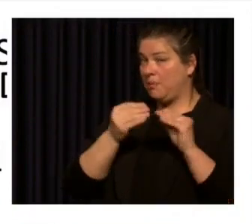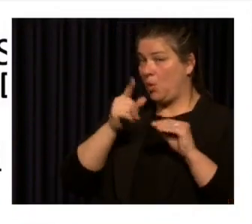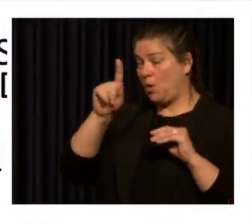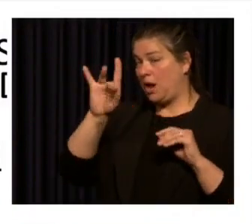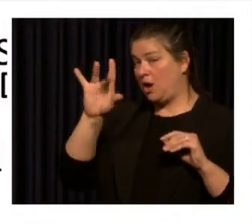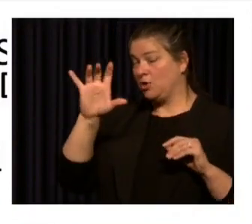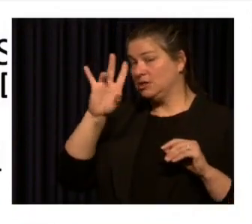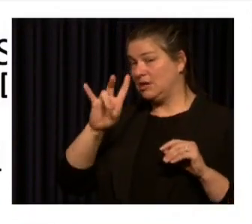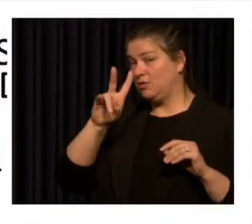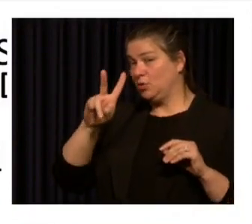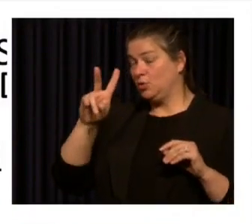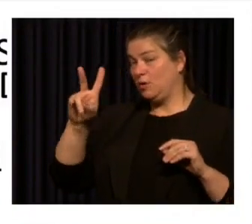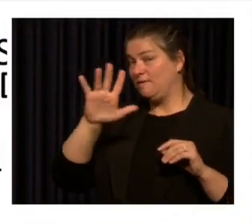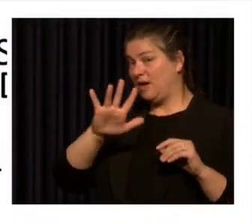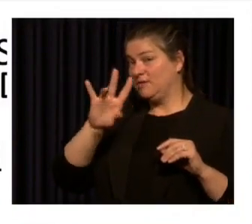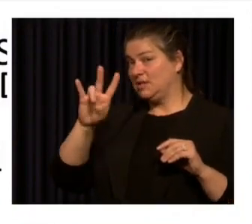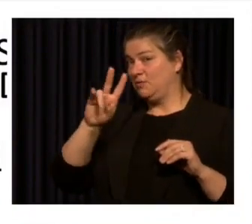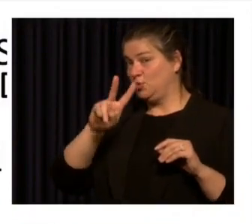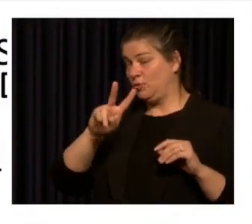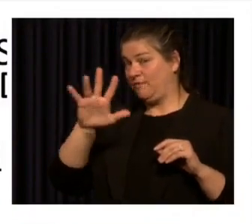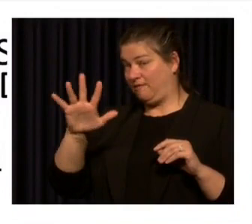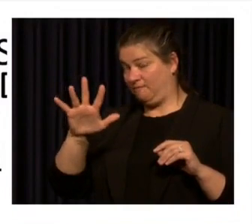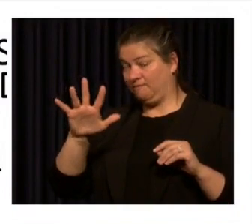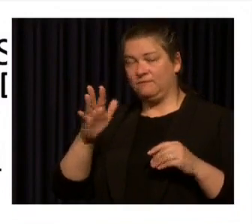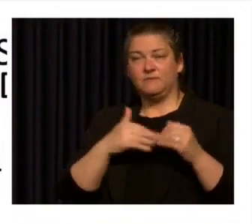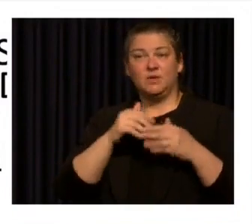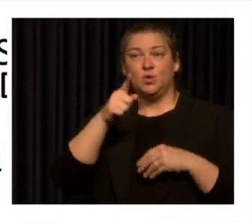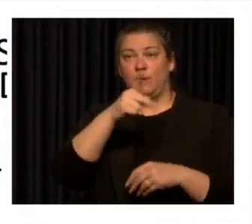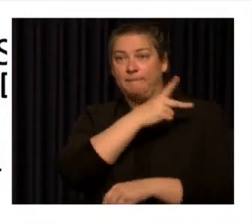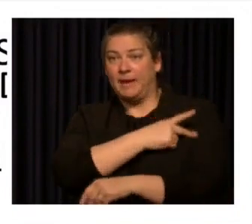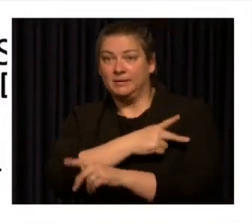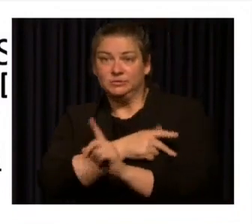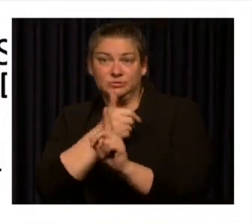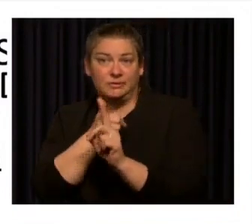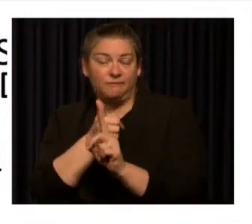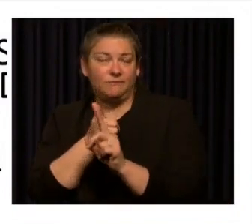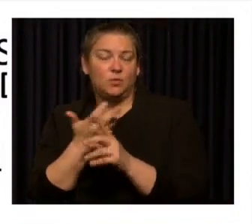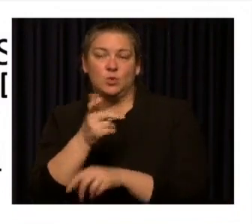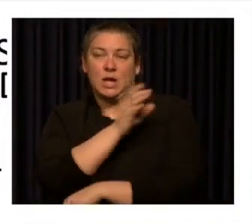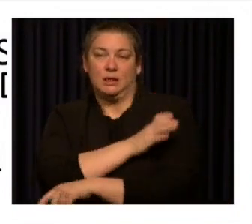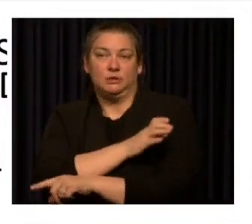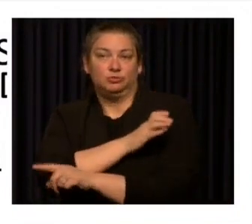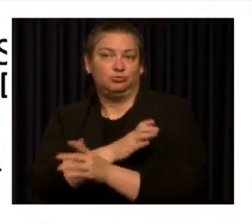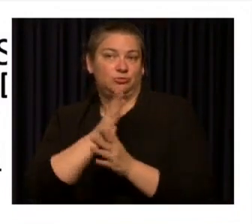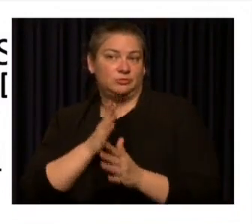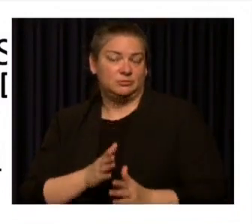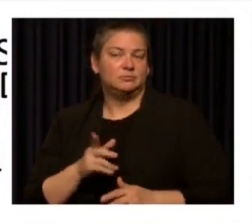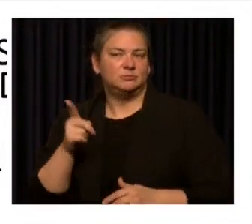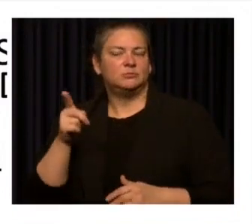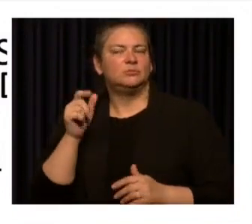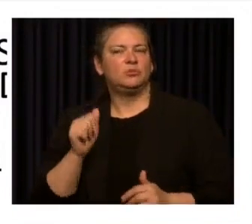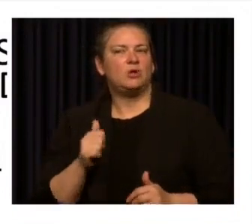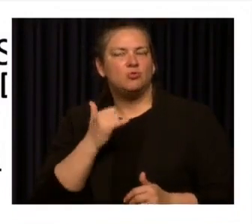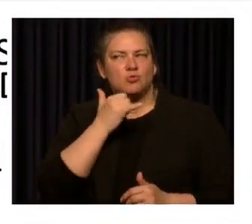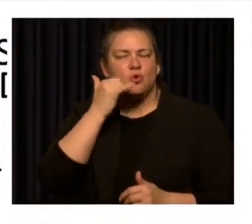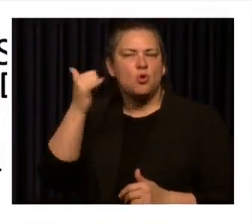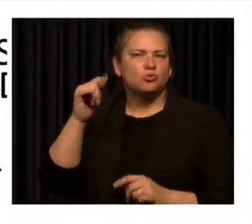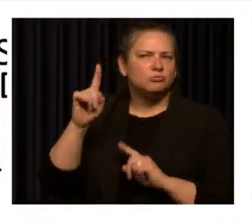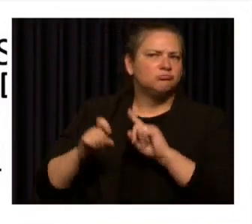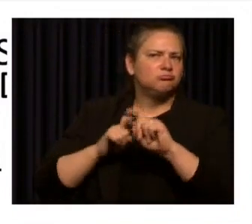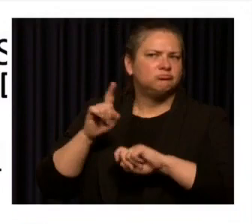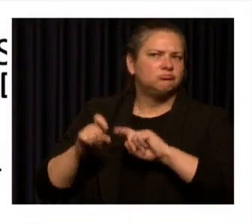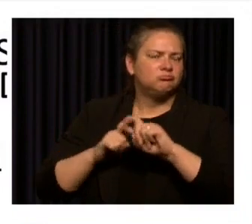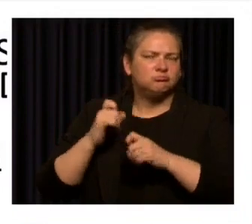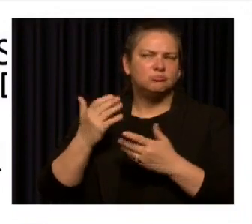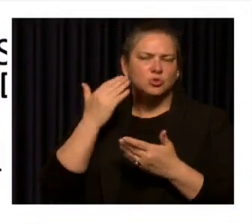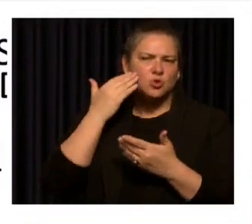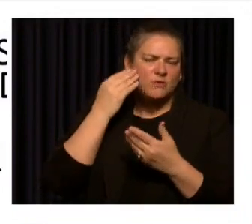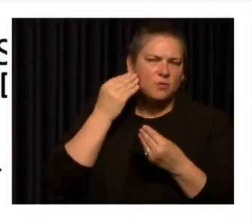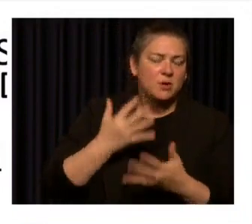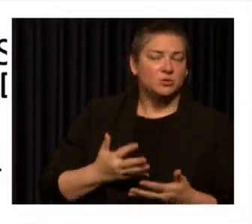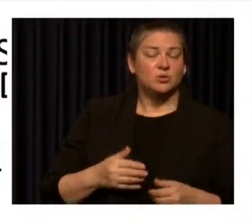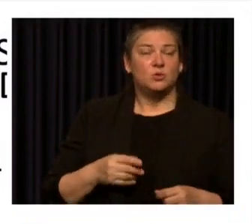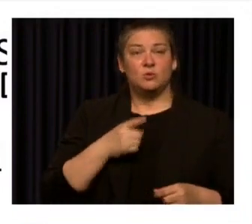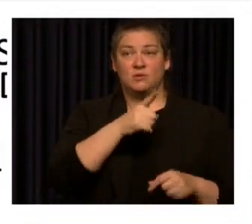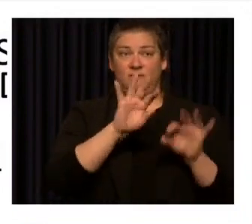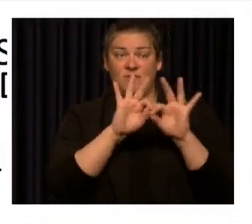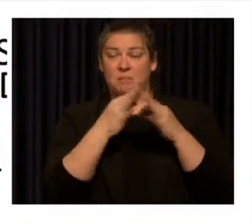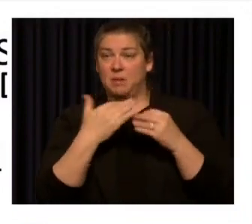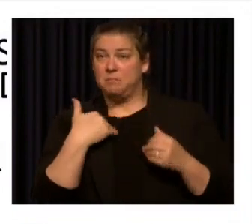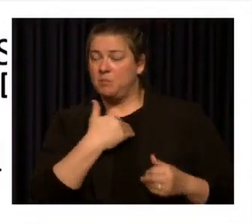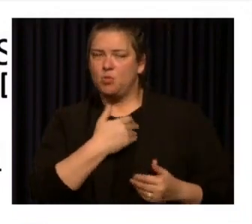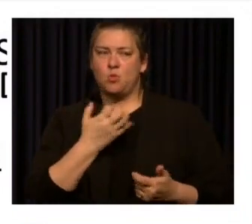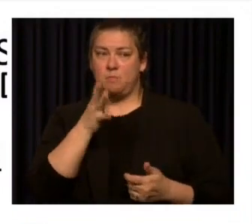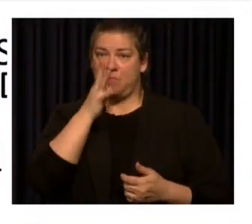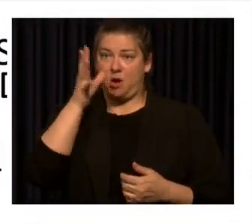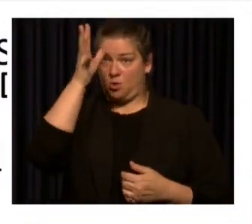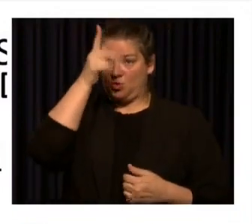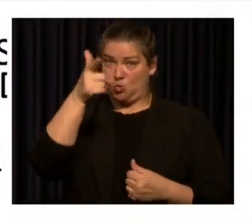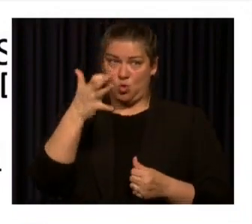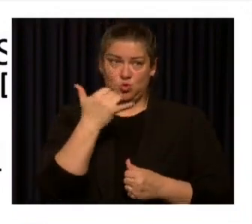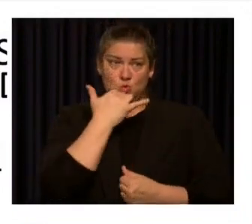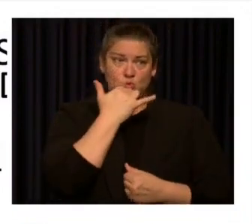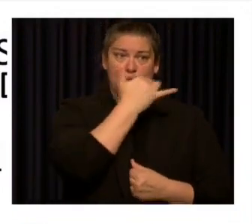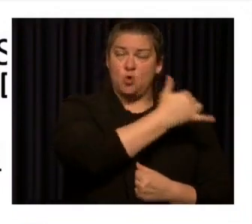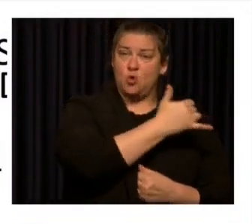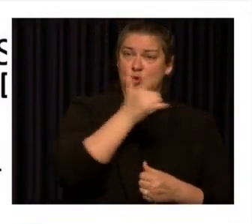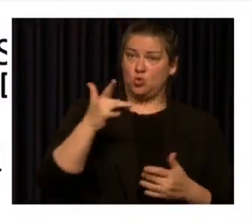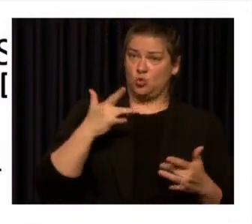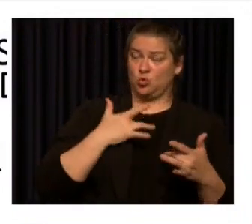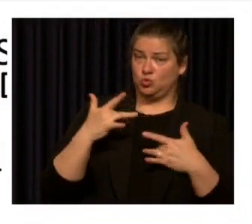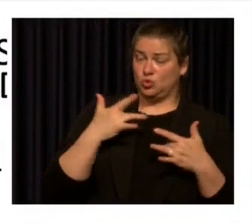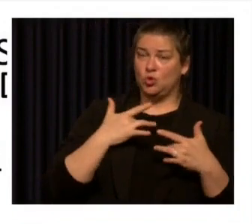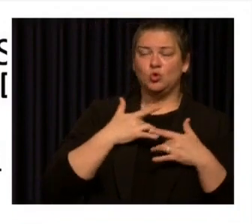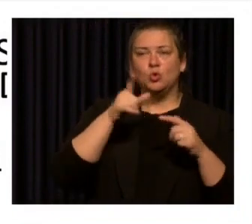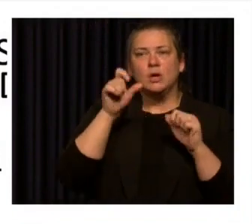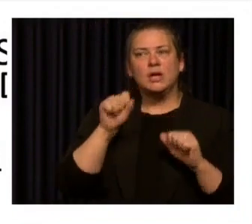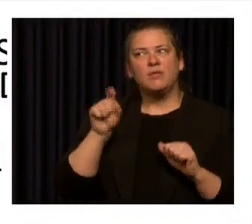ONE OF THEM IS, IF YOU CALL THE KENTUCKY COVID HOTLINE, THE PHONE NUMBER IS THERE, 1-800-722-5725, WHETHER YOU ARE A PATIENT OR CLINICIAN, THEY CAN BE A RESOURCE.